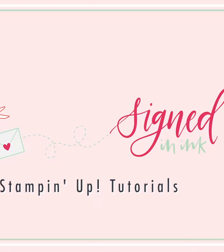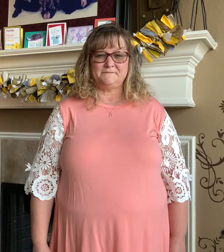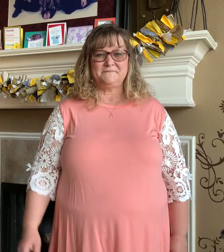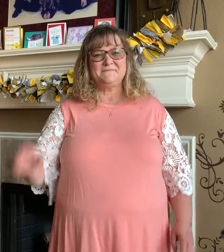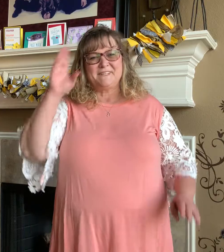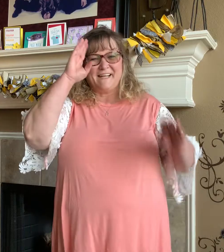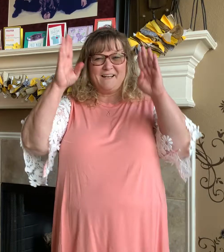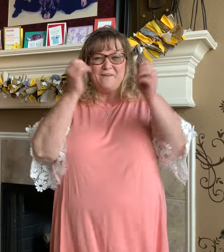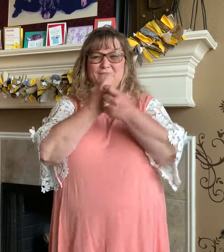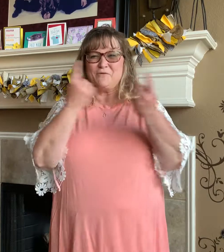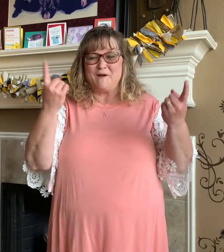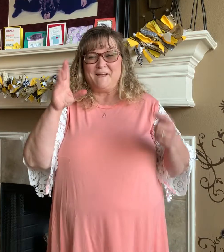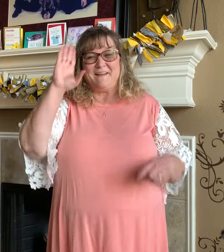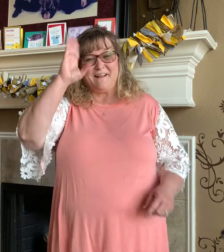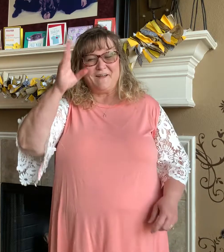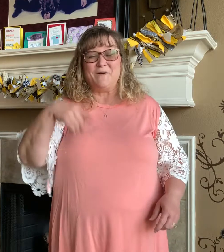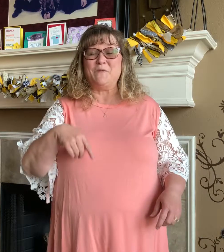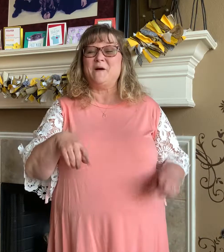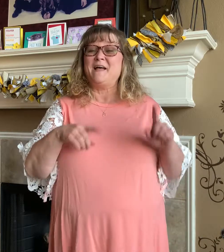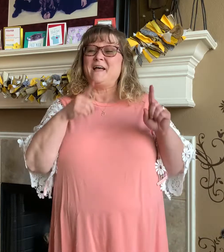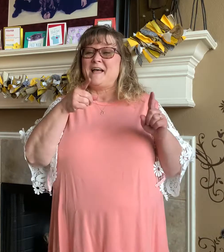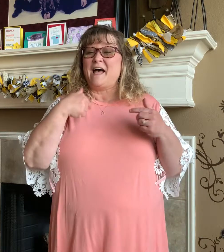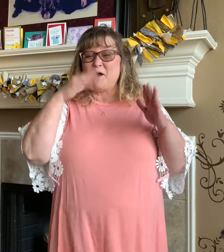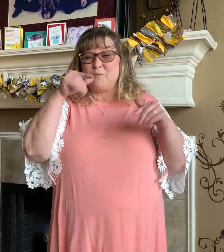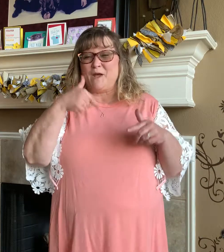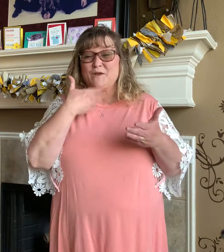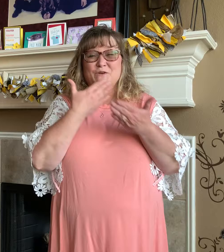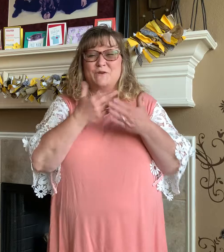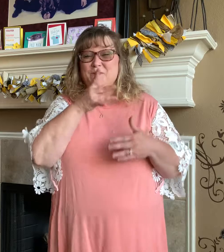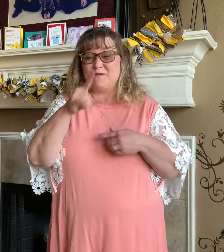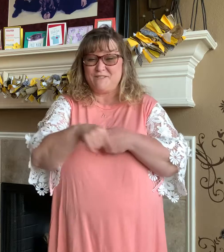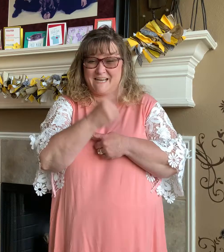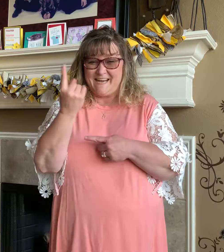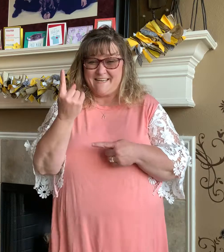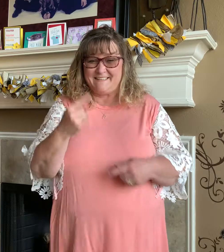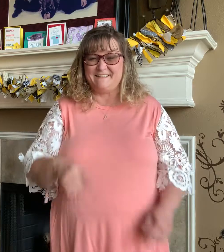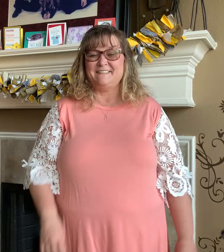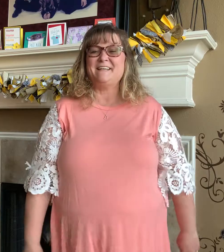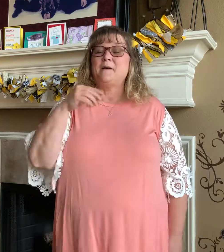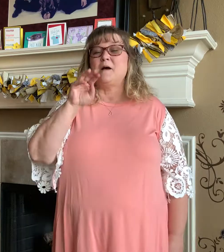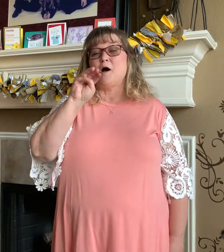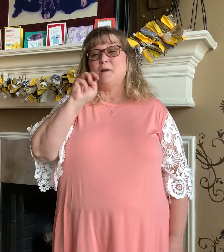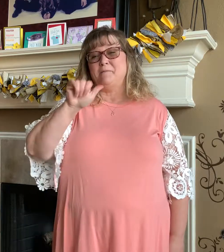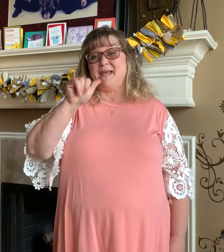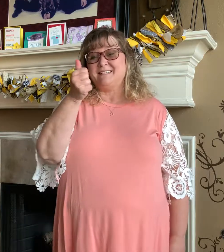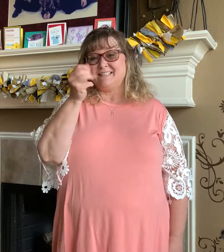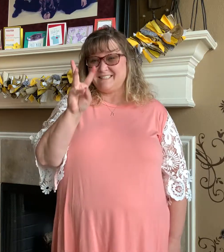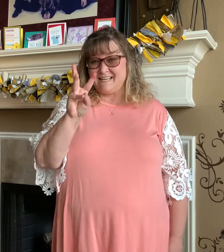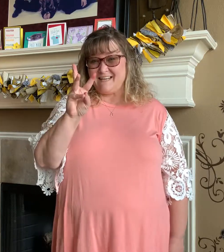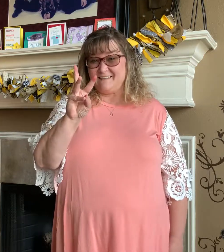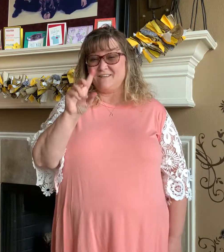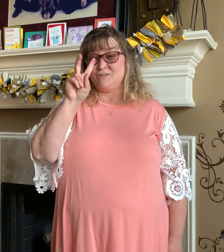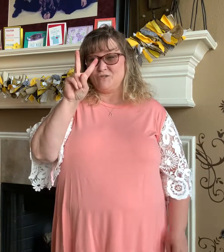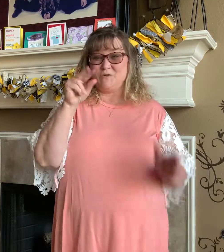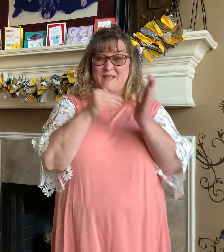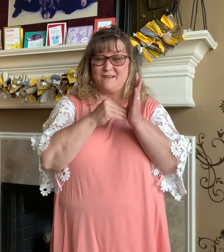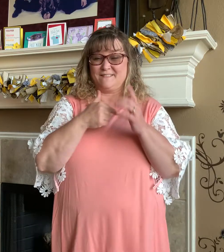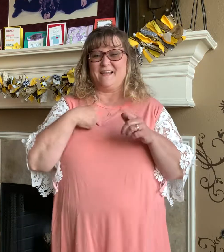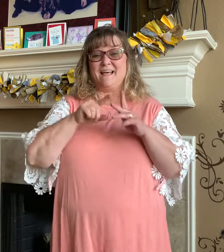hello everyone hello I hope you had a good Mother's Day on May 16th 2000 I